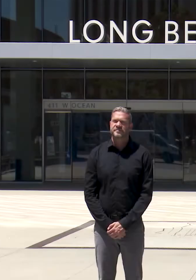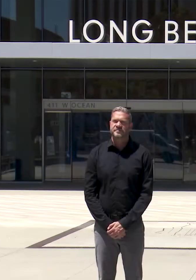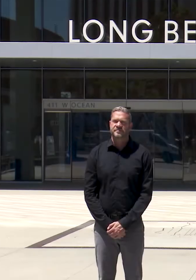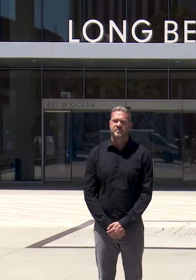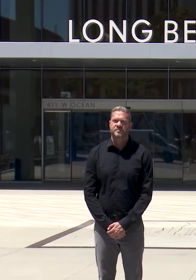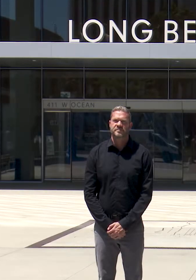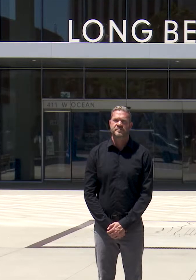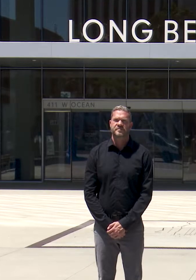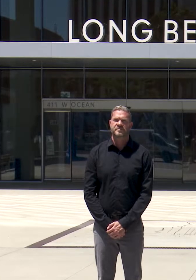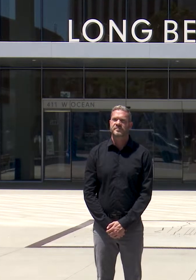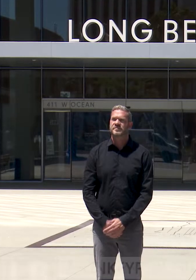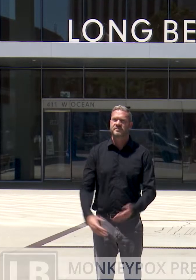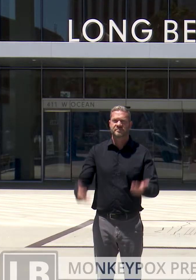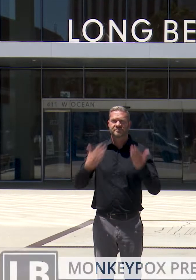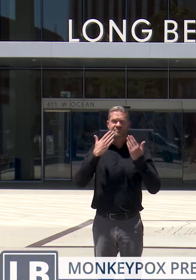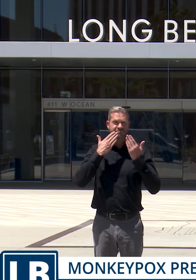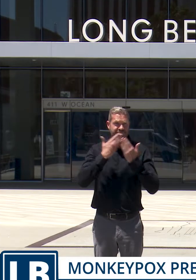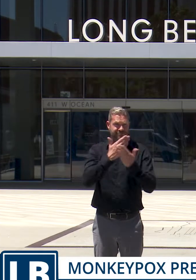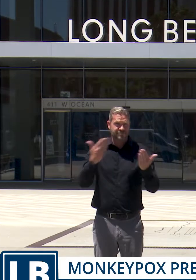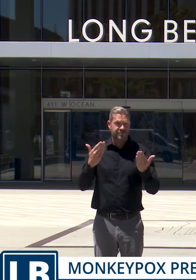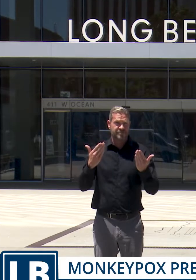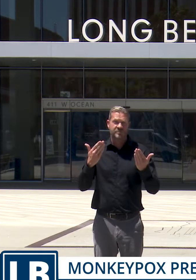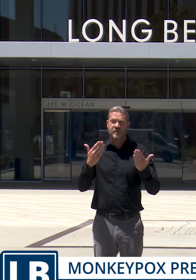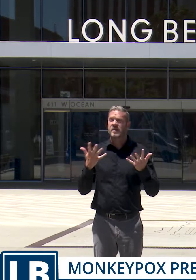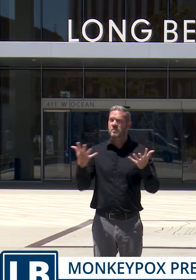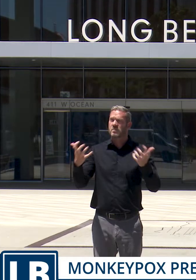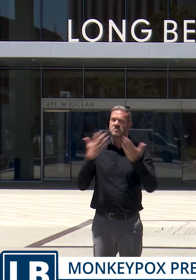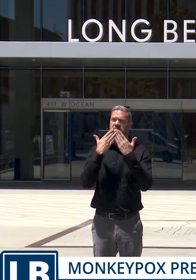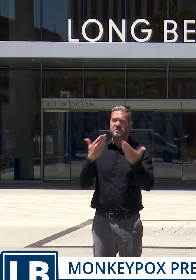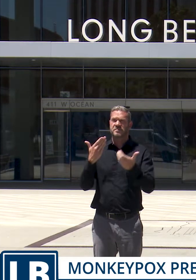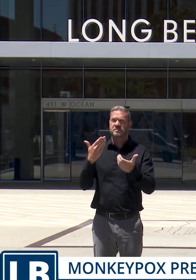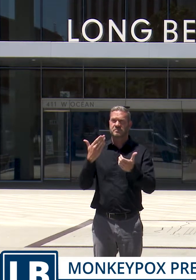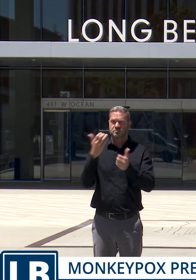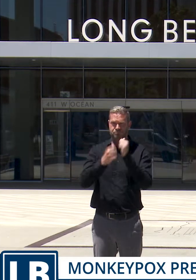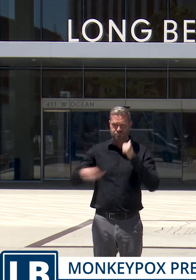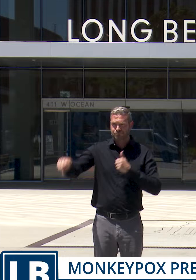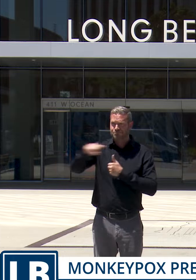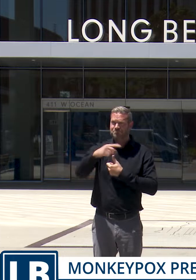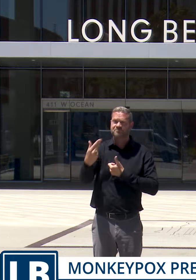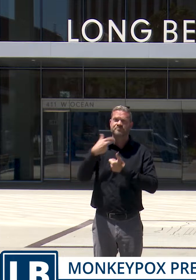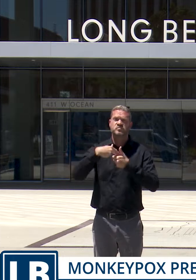thank you and i want to of course thank everybody for uh joining us for uh this opportunity and this